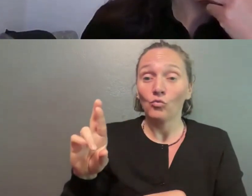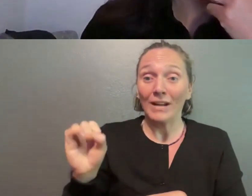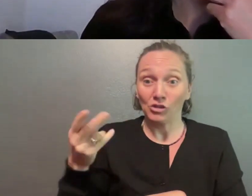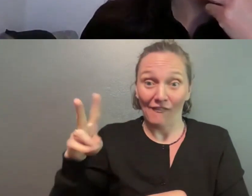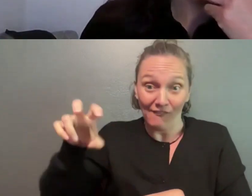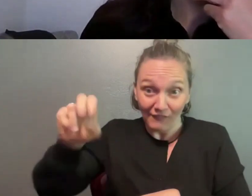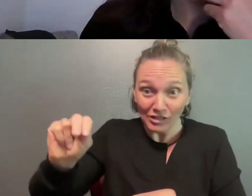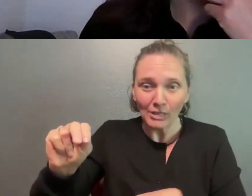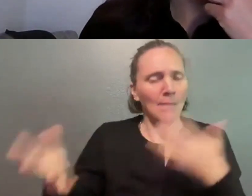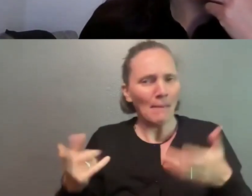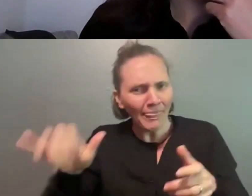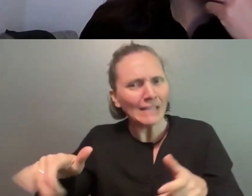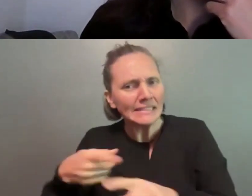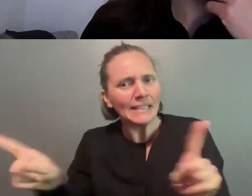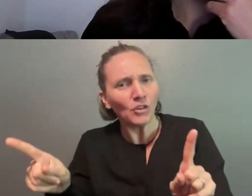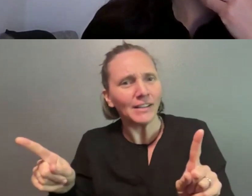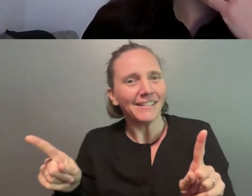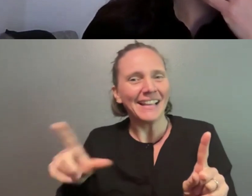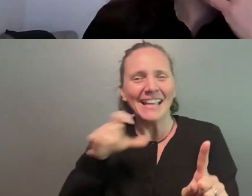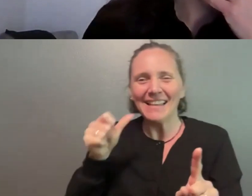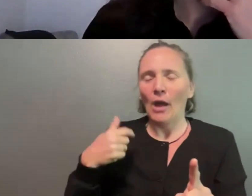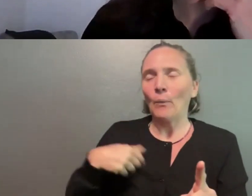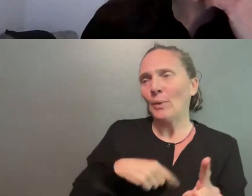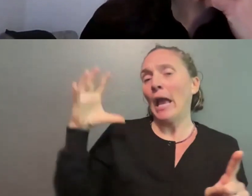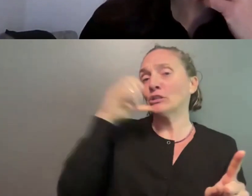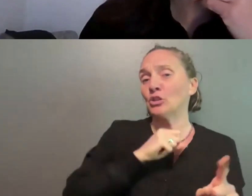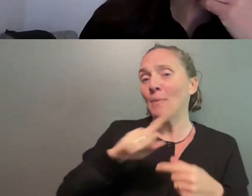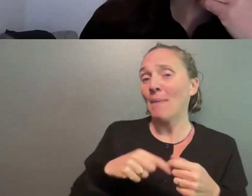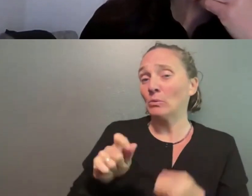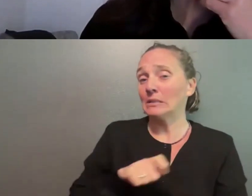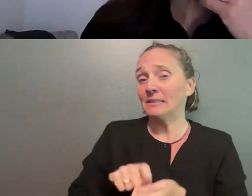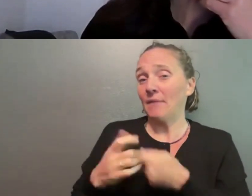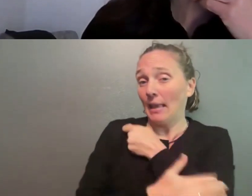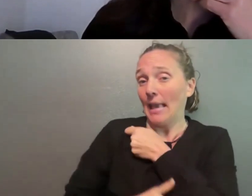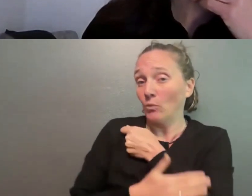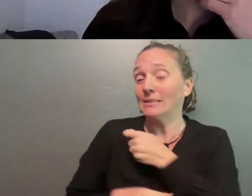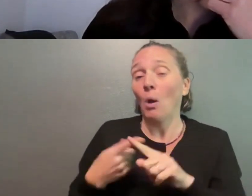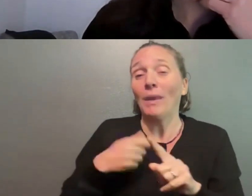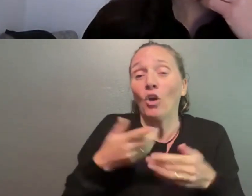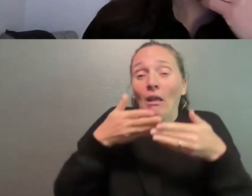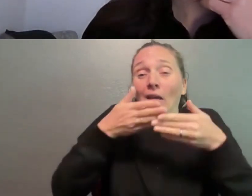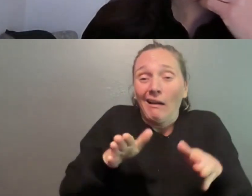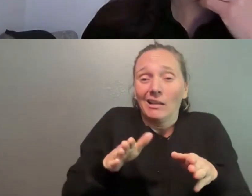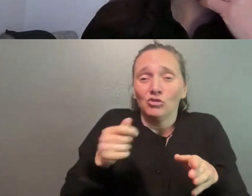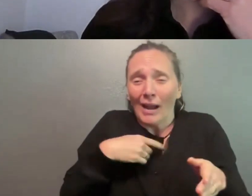that we are baking into our assumptions about certain counties. That's one way that I think we should start acknowledging and seeing